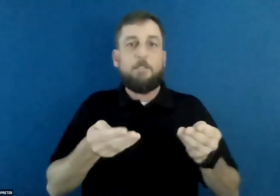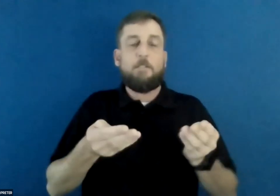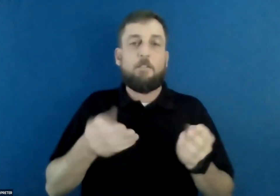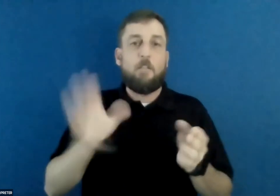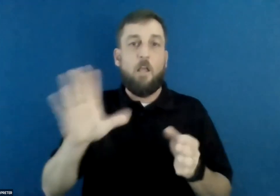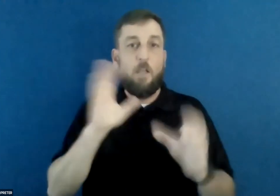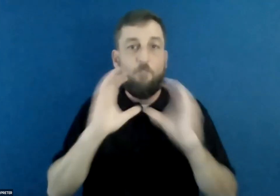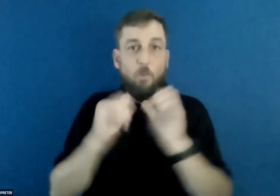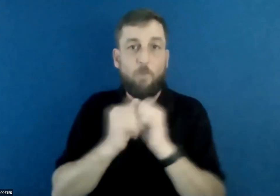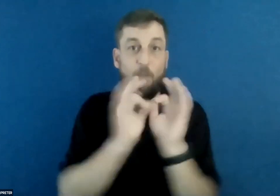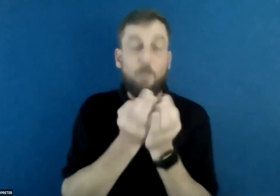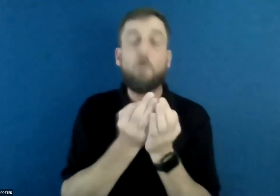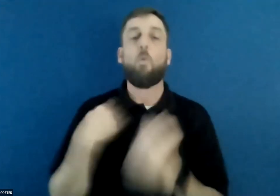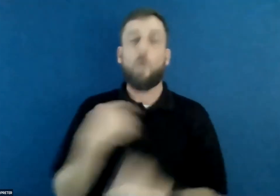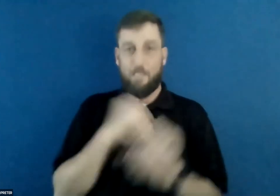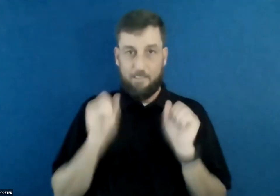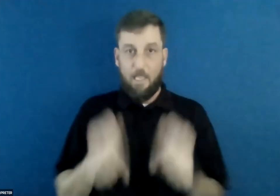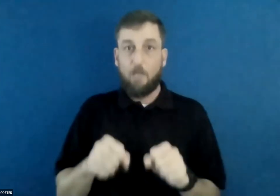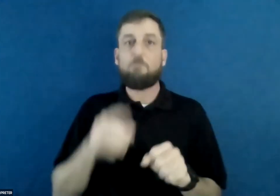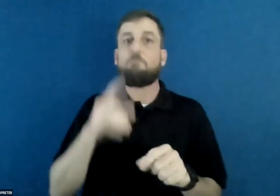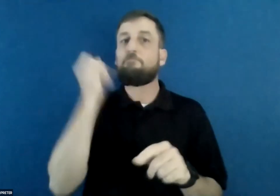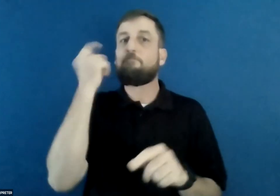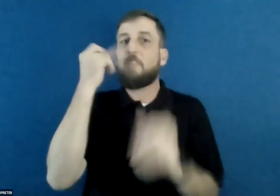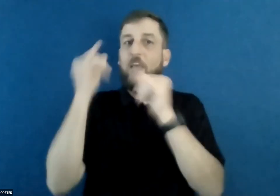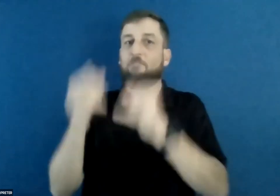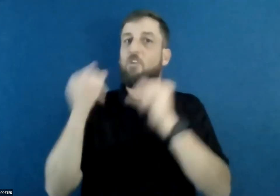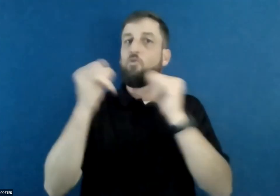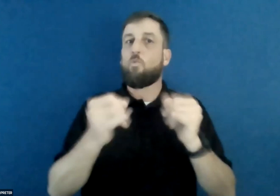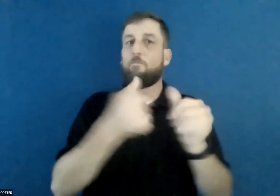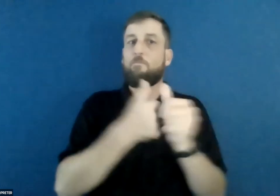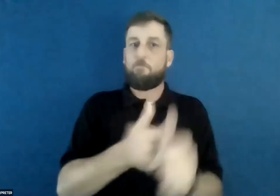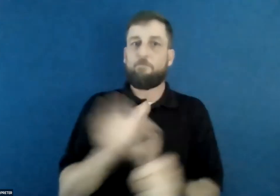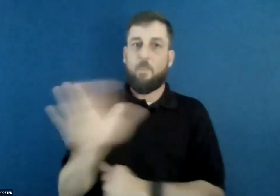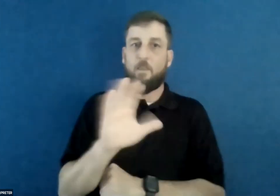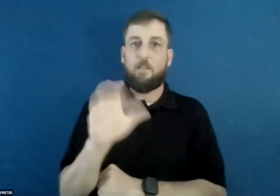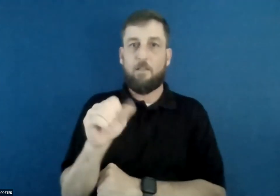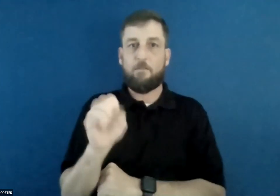We can do a family sessions. Yes, it is on a case by case basis. Okay.